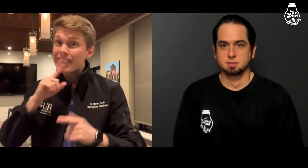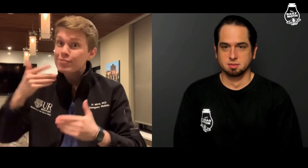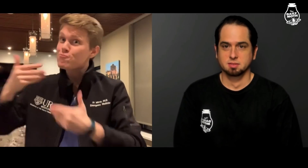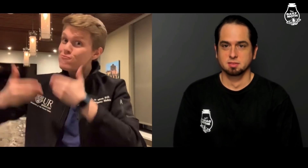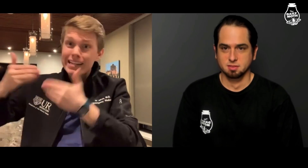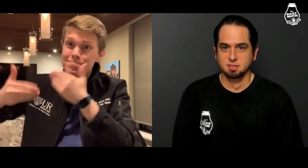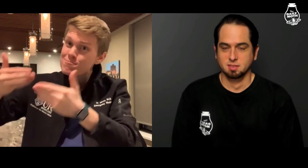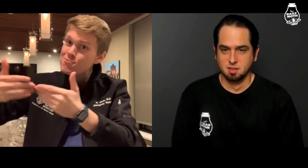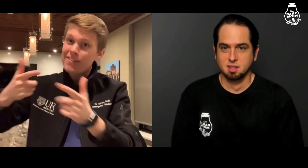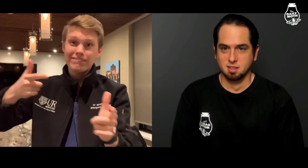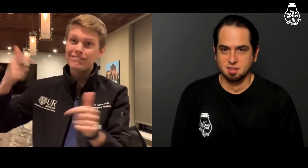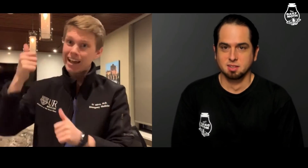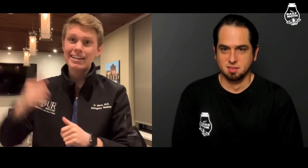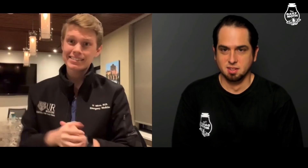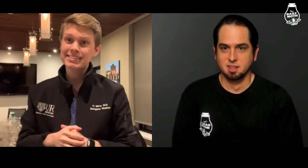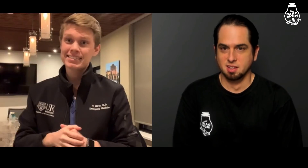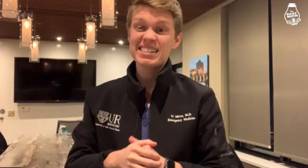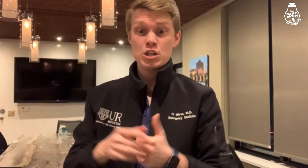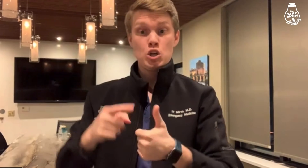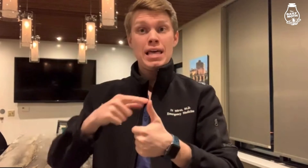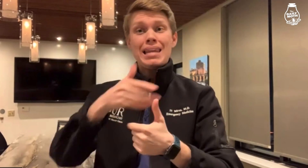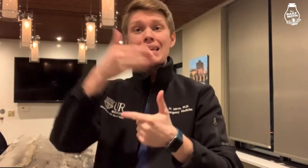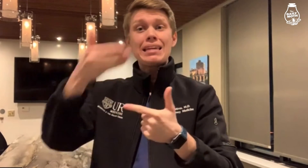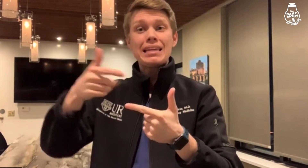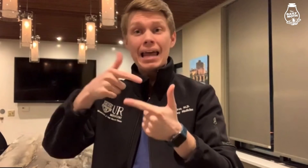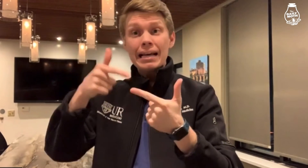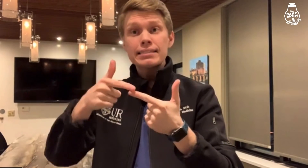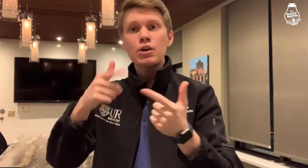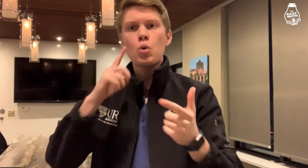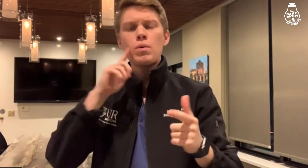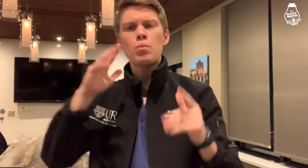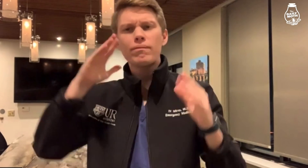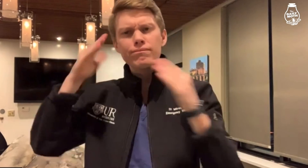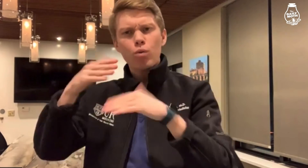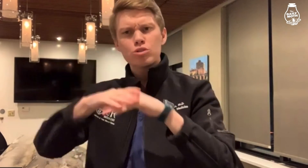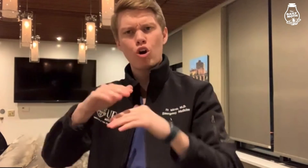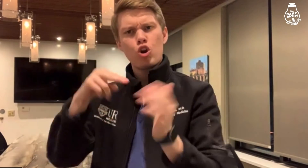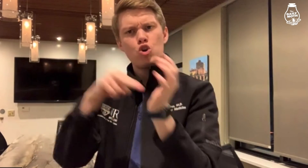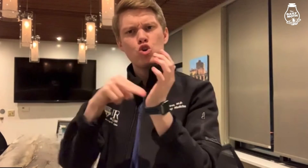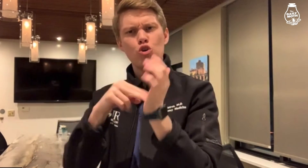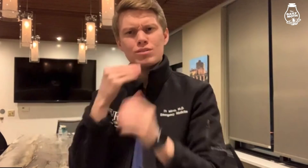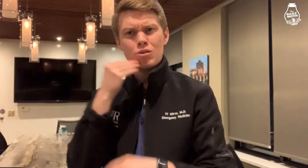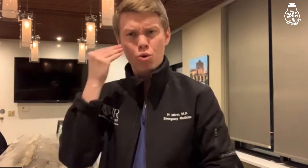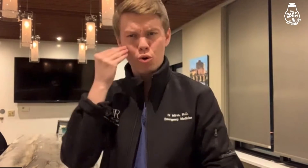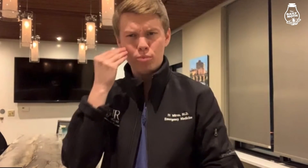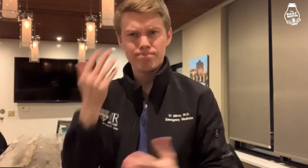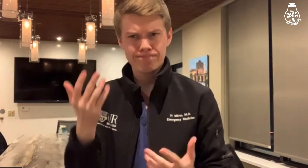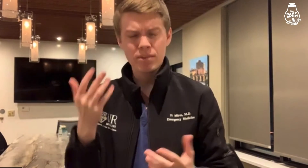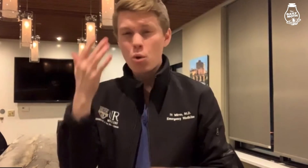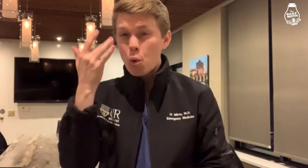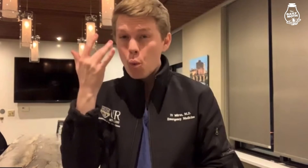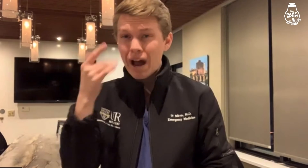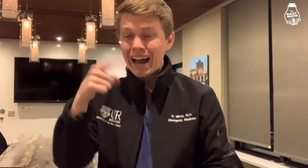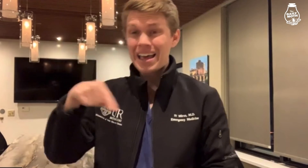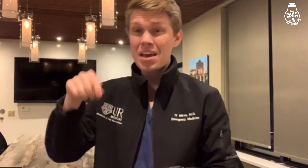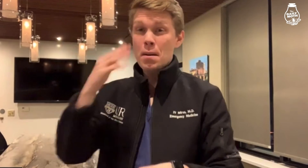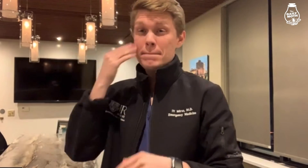It's really moving fast. The next group will focus on nursing homes. Why?